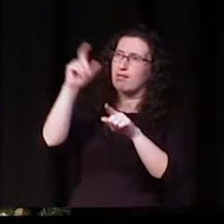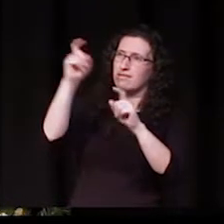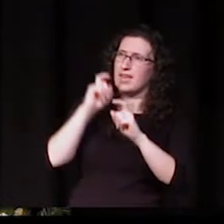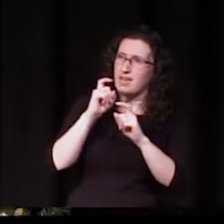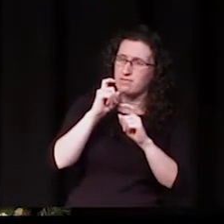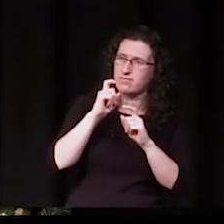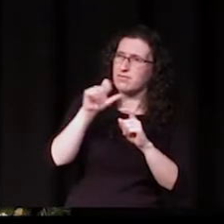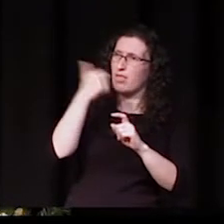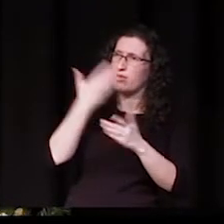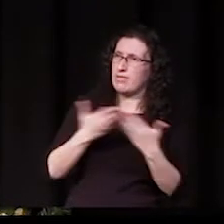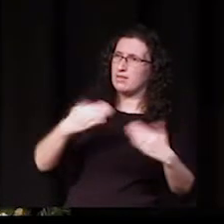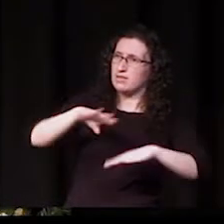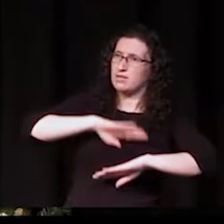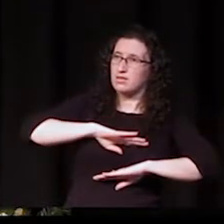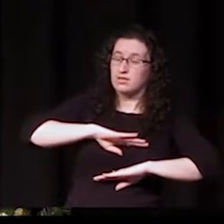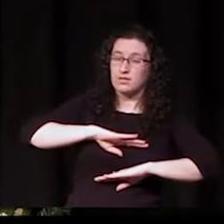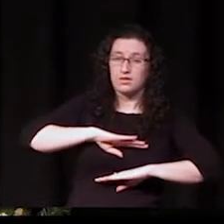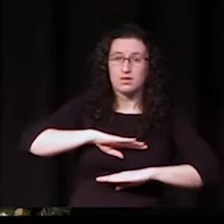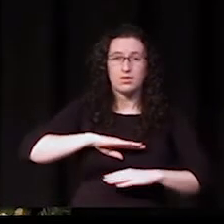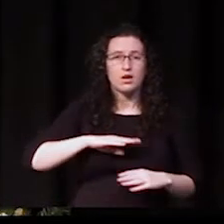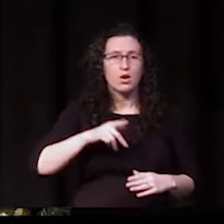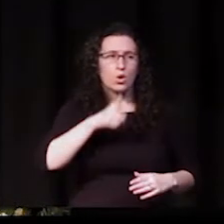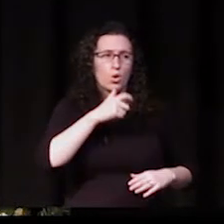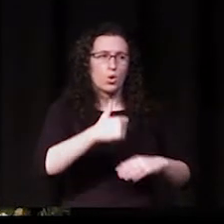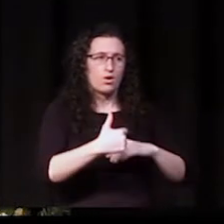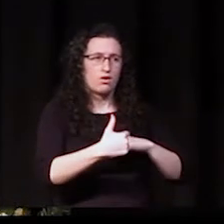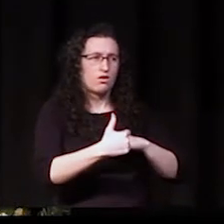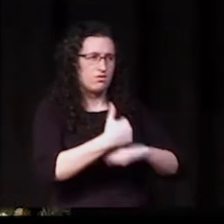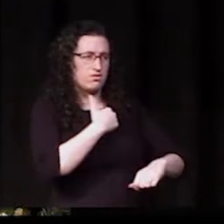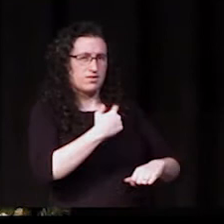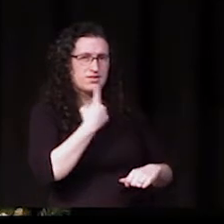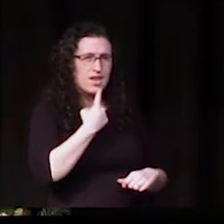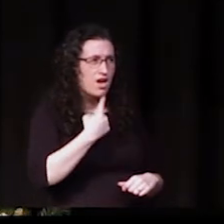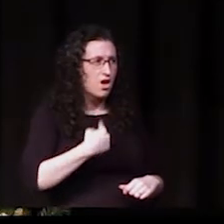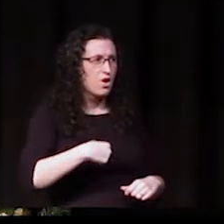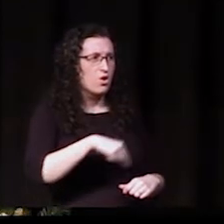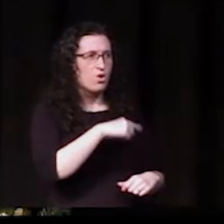"Who dares accuse us, whom God has chosen for His own?"